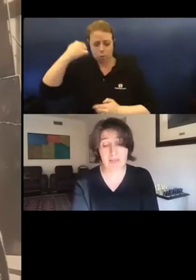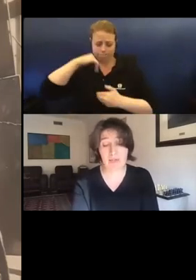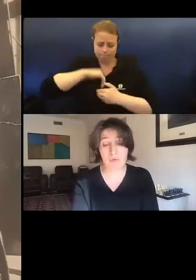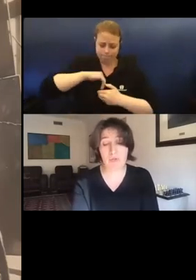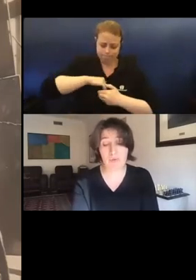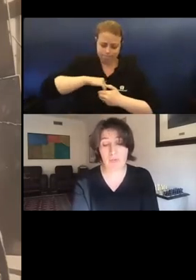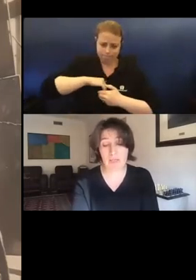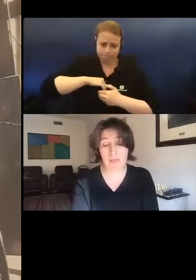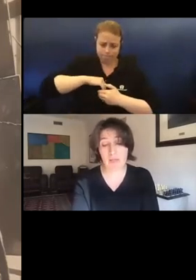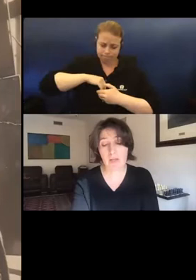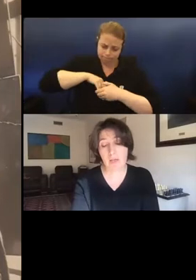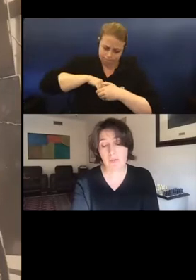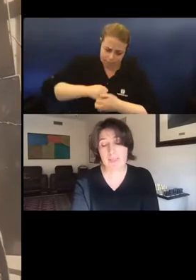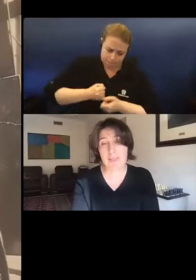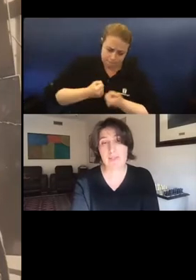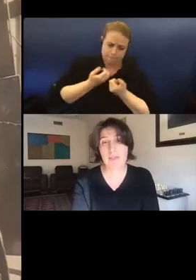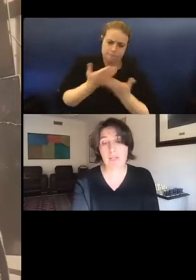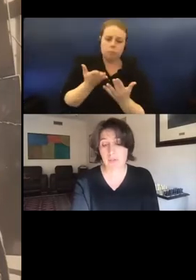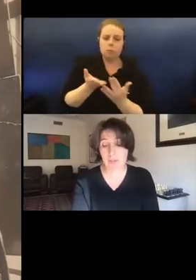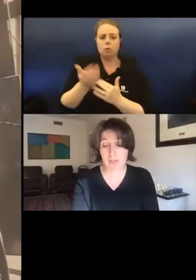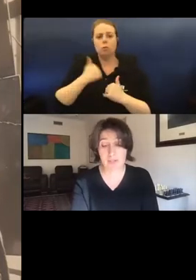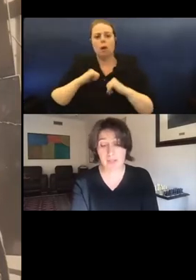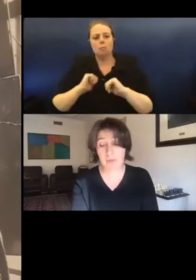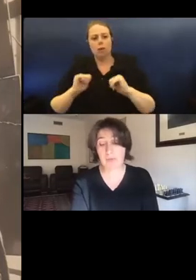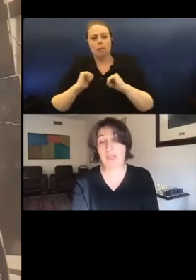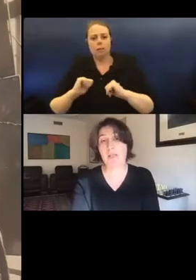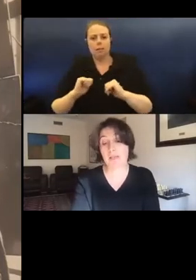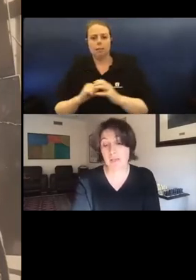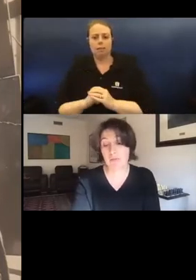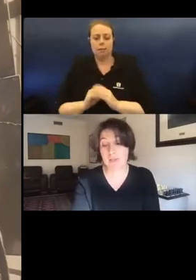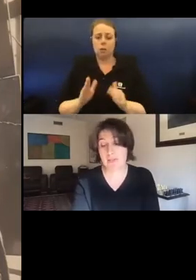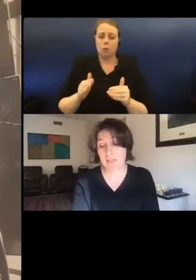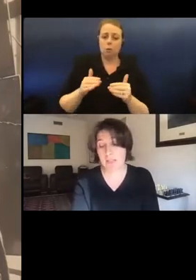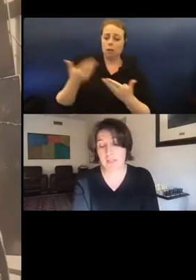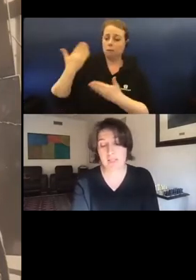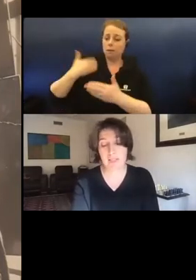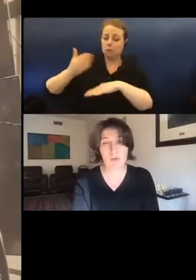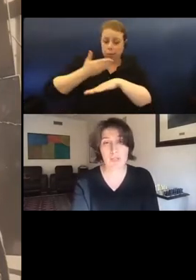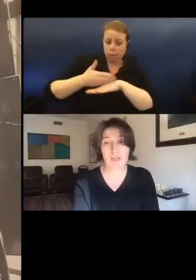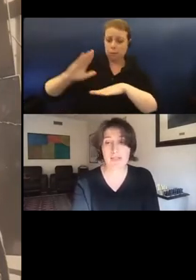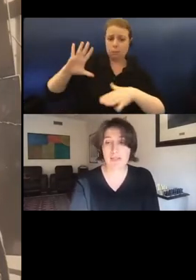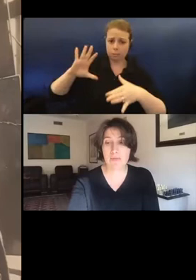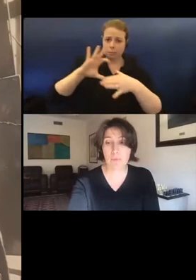order to bring to this history a very contemporary relevance even here on the other side of the world